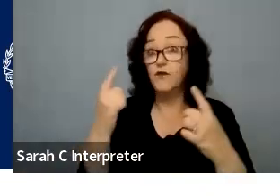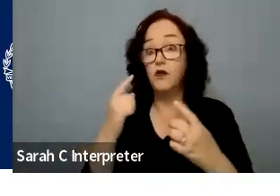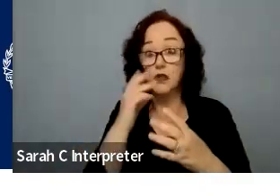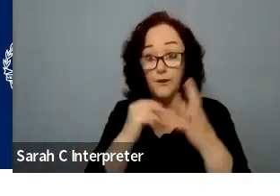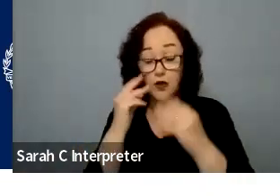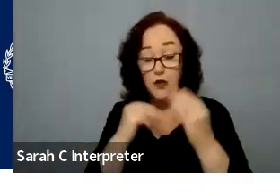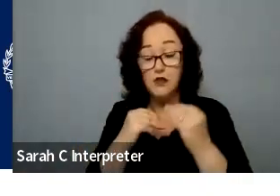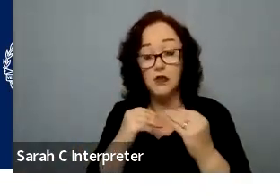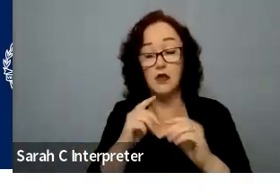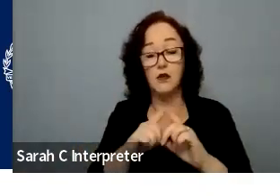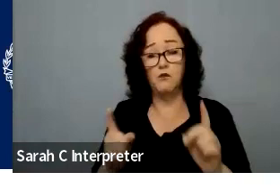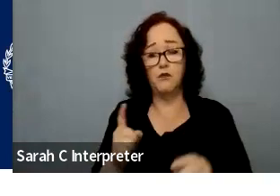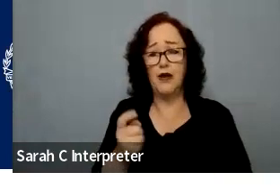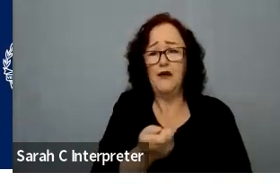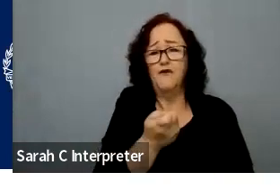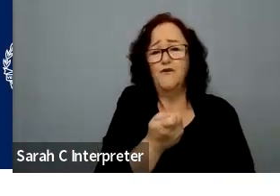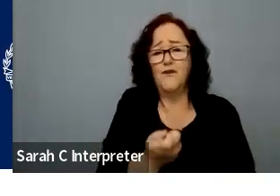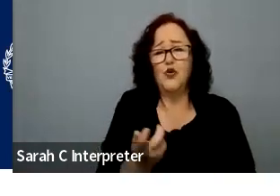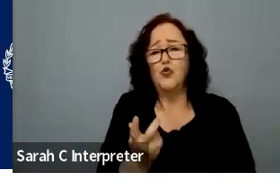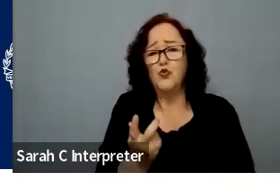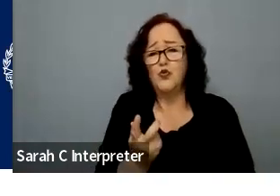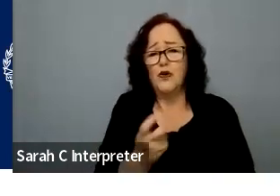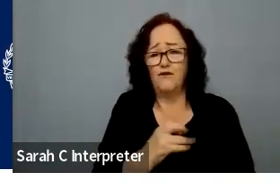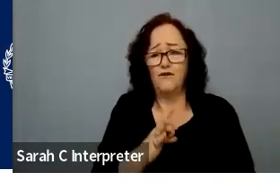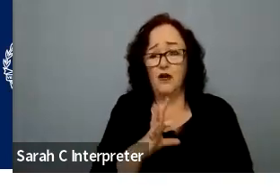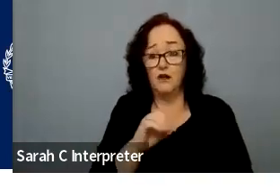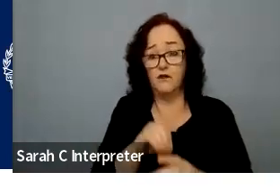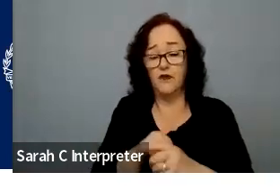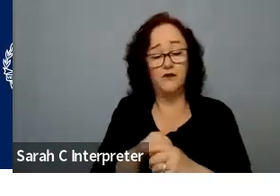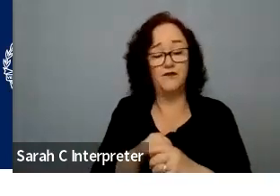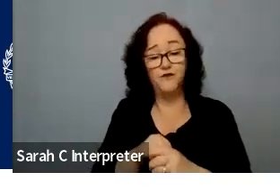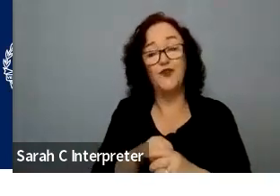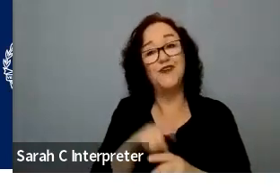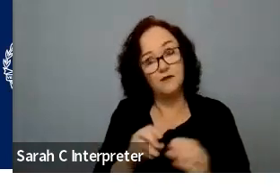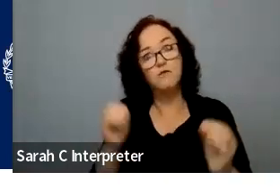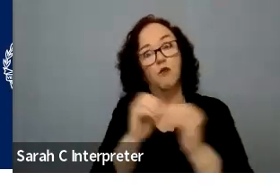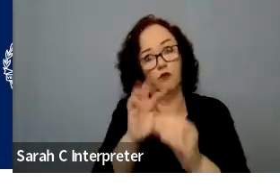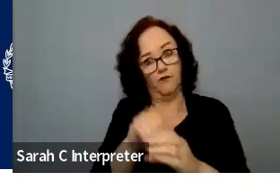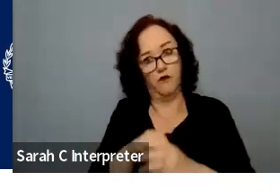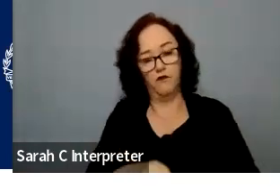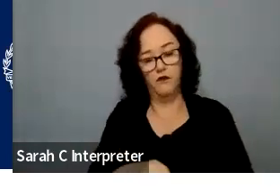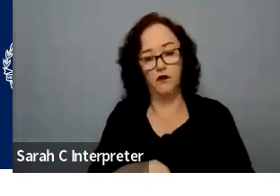of faculty are involved and we need to make this much broader and so I'm working on that. One of